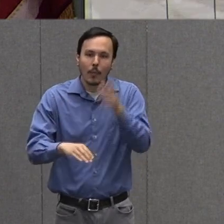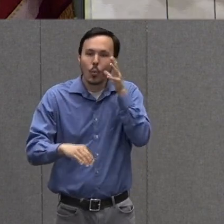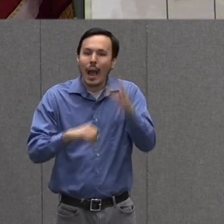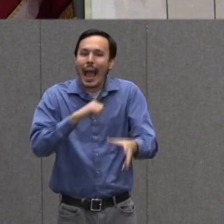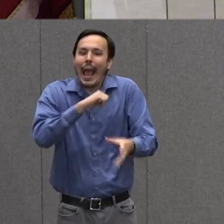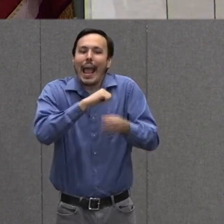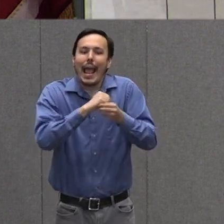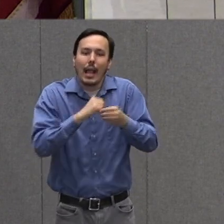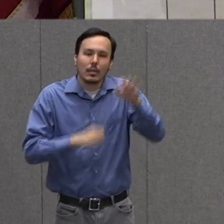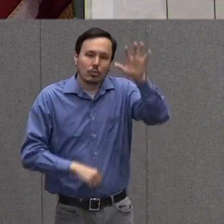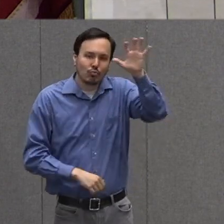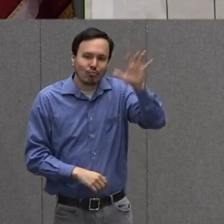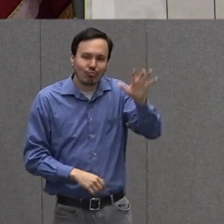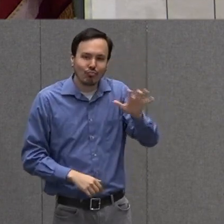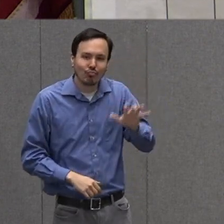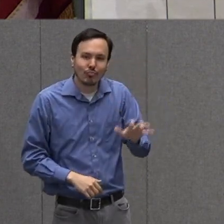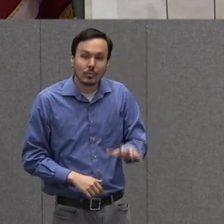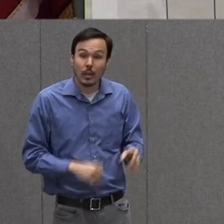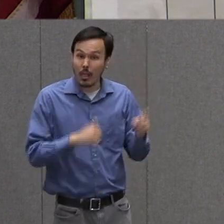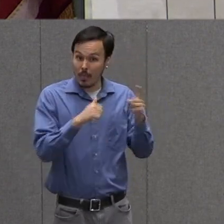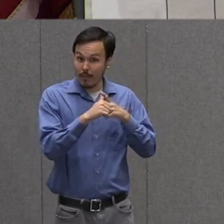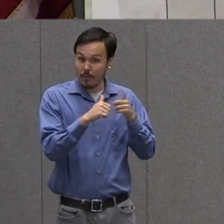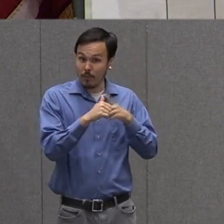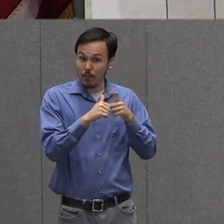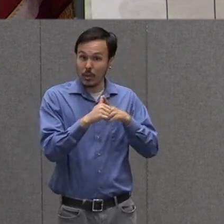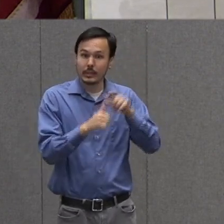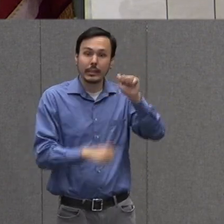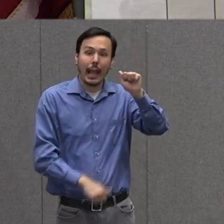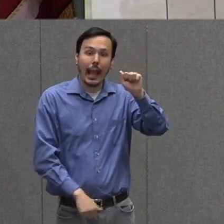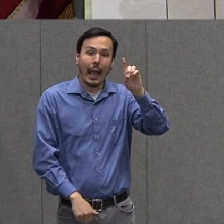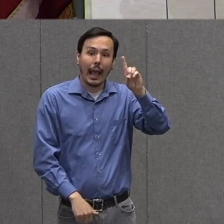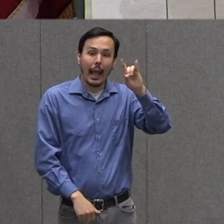The first one I'm going to talk about is adjective. Say adjective.